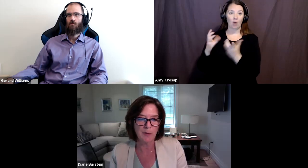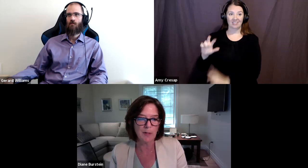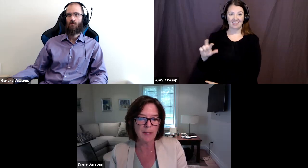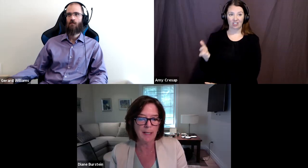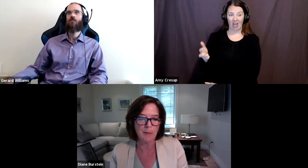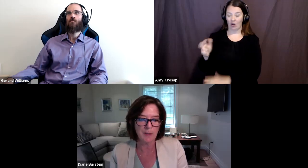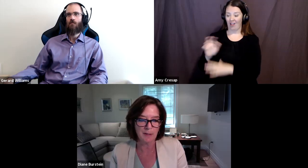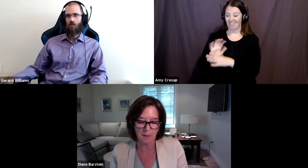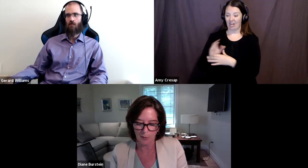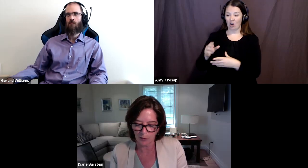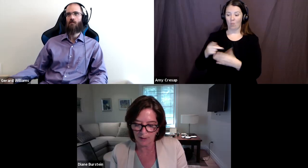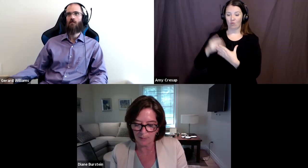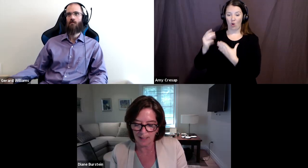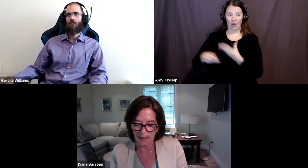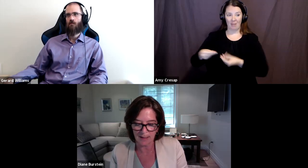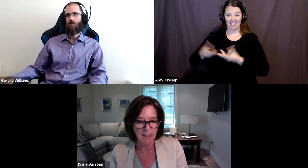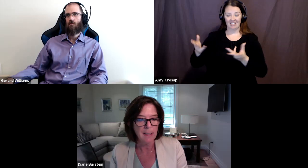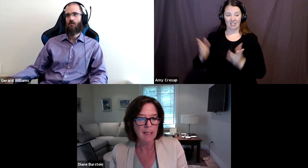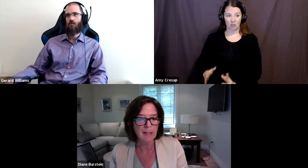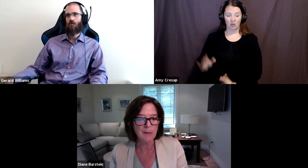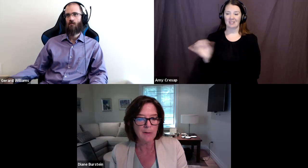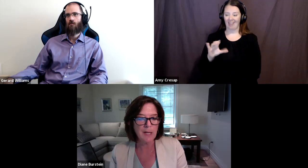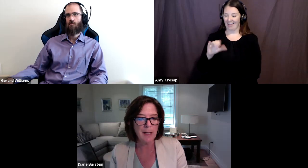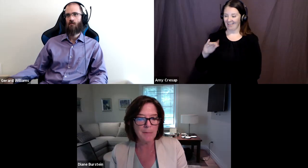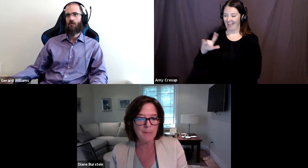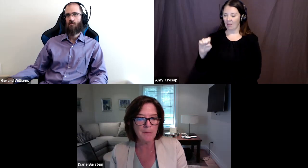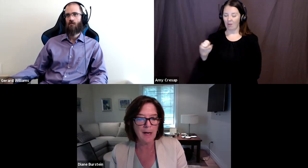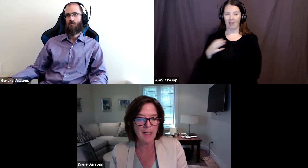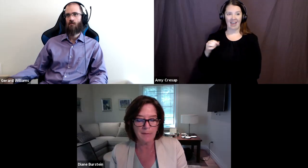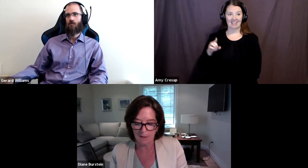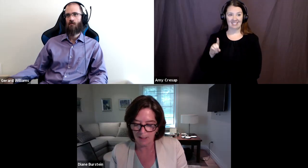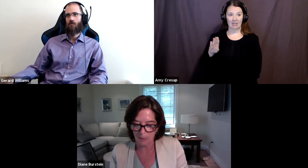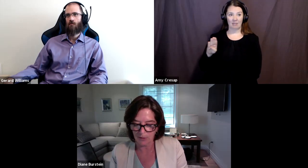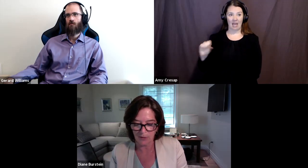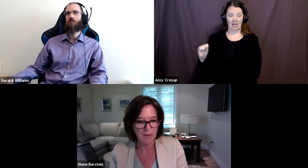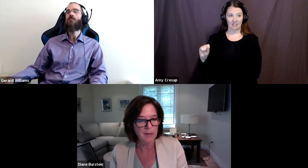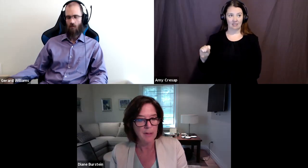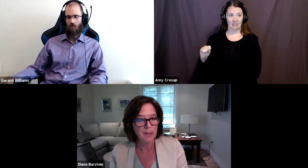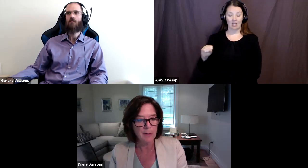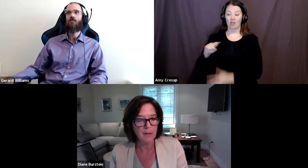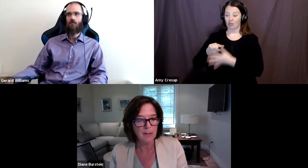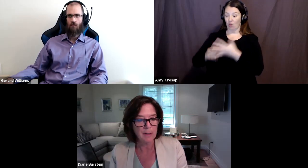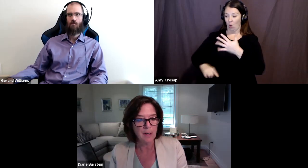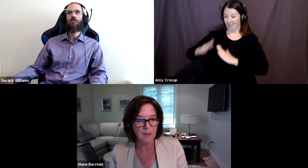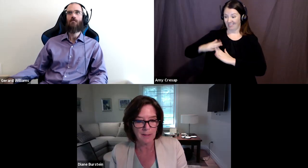like cable systems or DBS. And those top five networks are currently